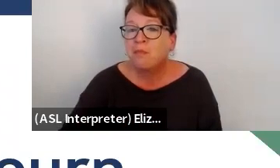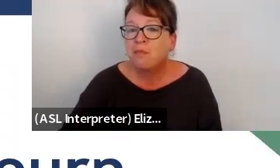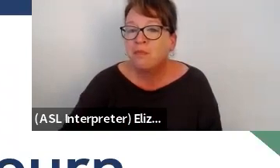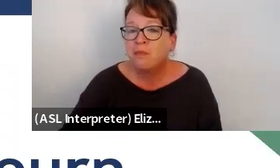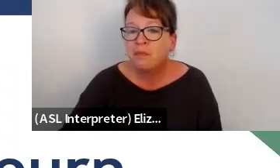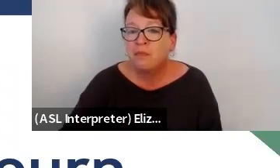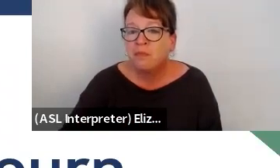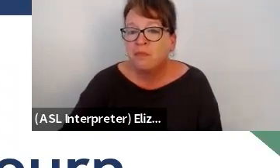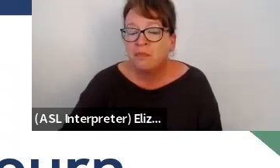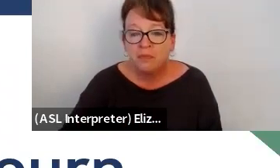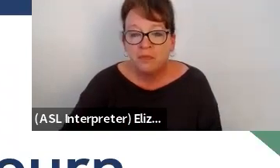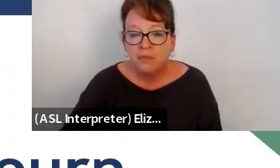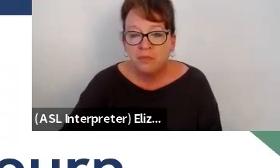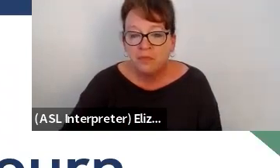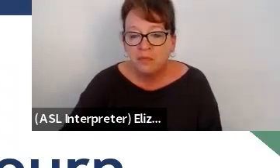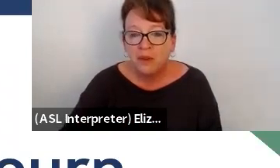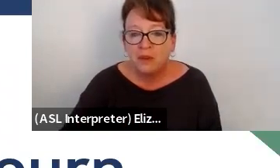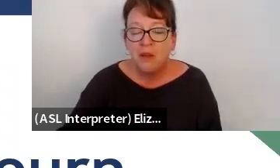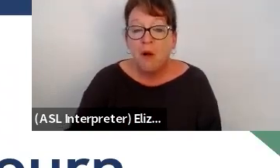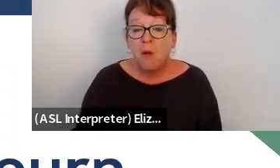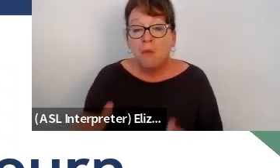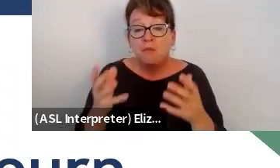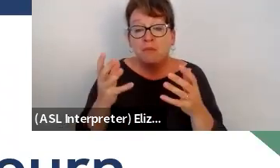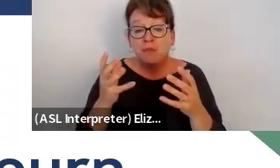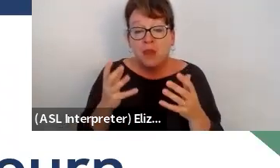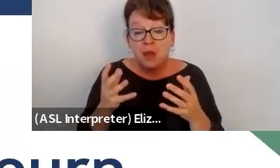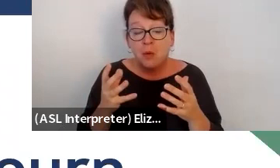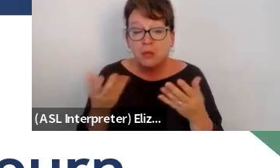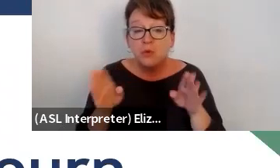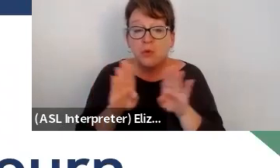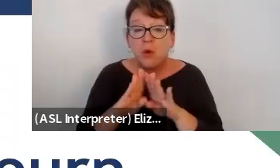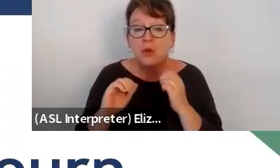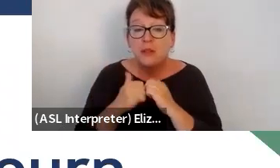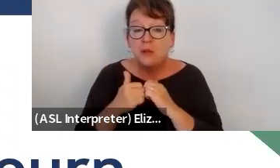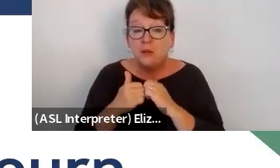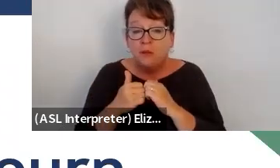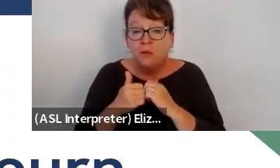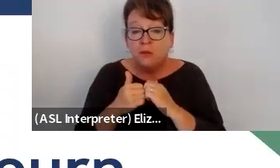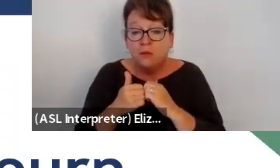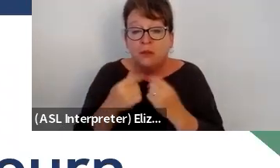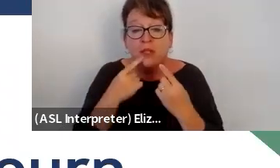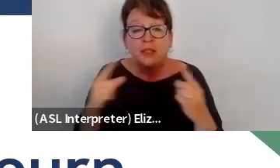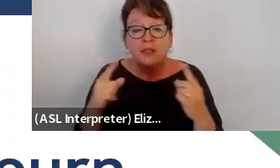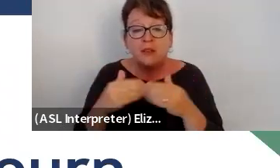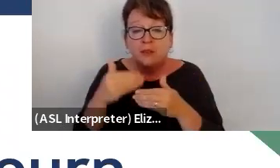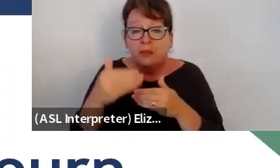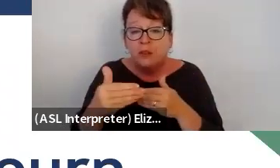so that an applicant comes in, they tell us which ports they anticipate this technology operating in